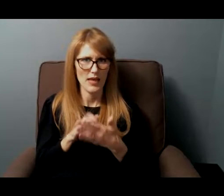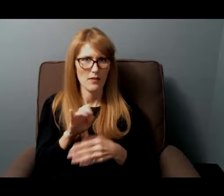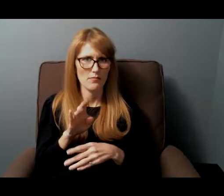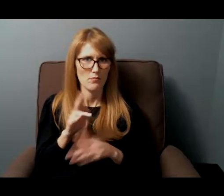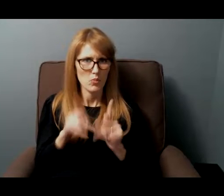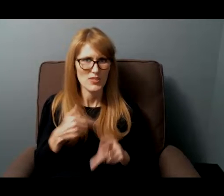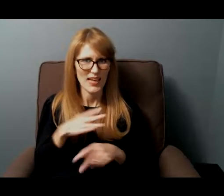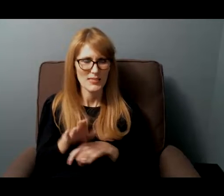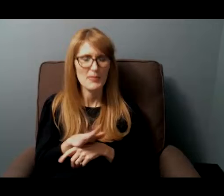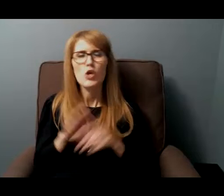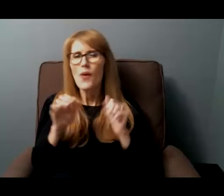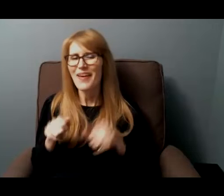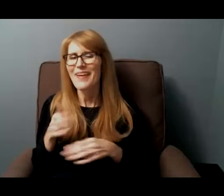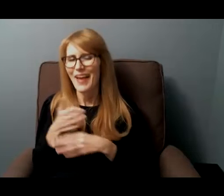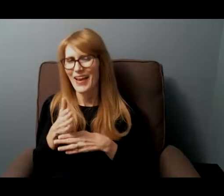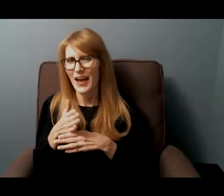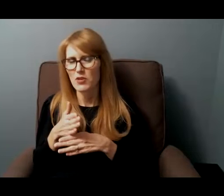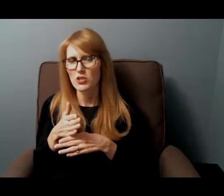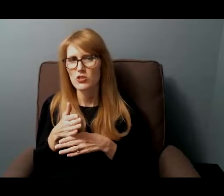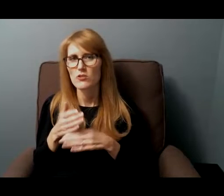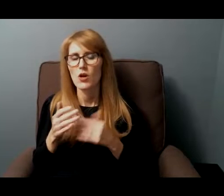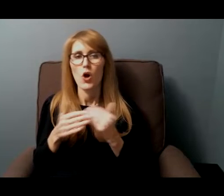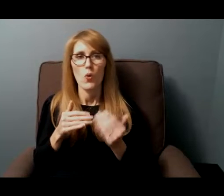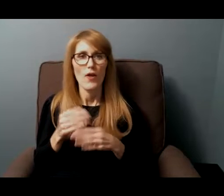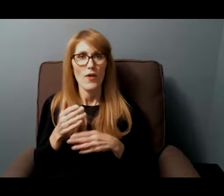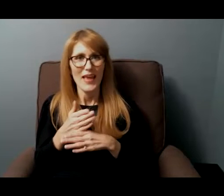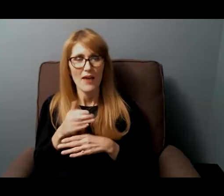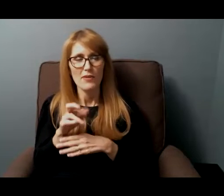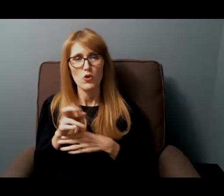Whether it's averaging or they are looking at the actual NESE, that's something you'd